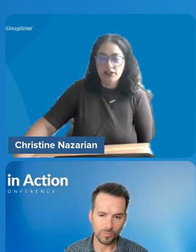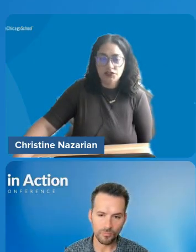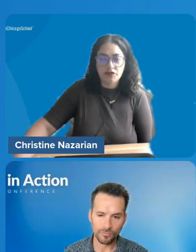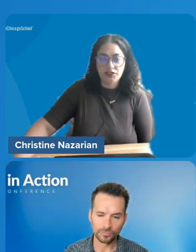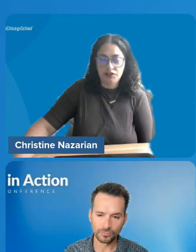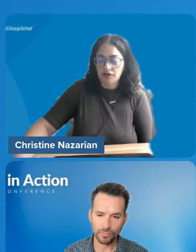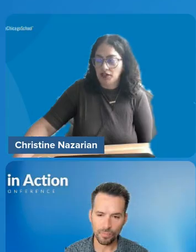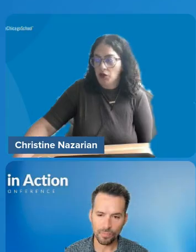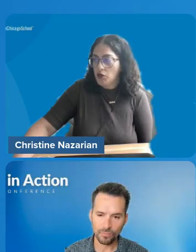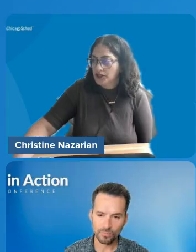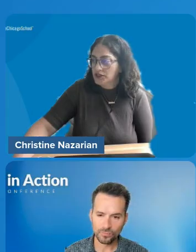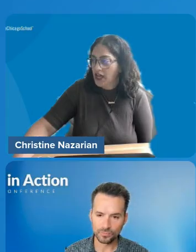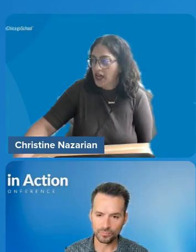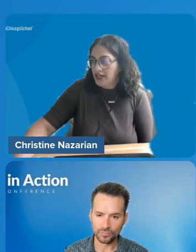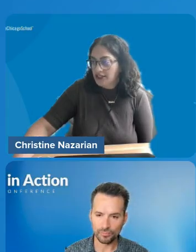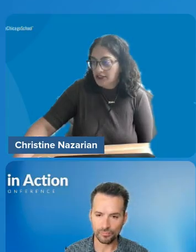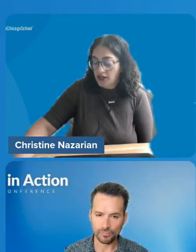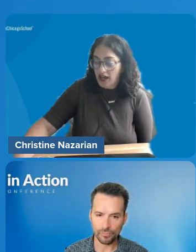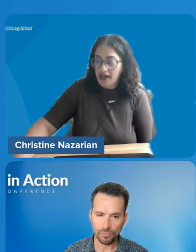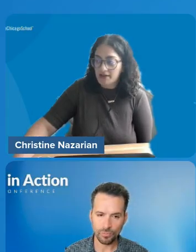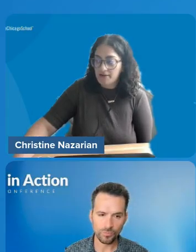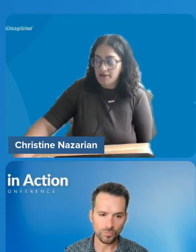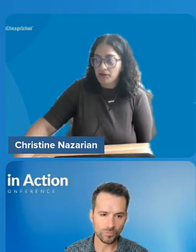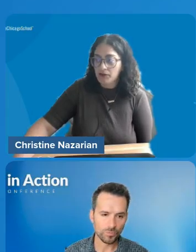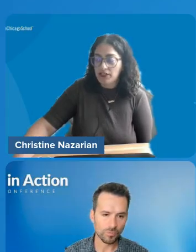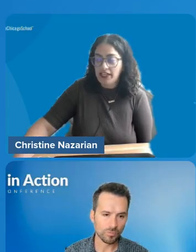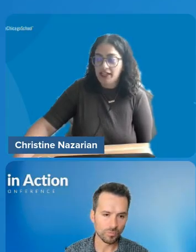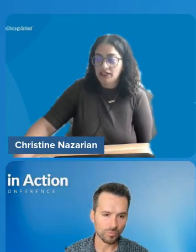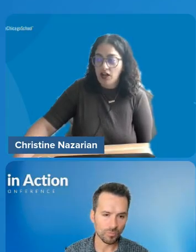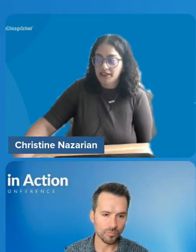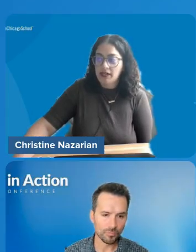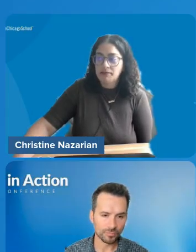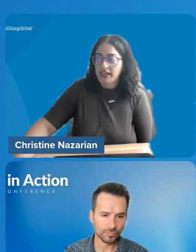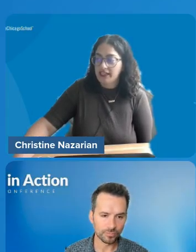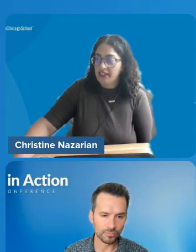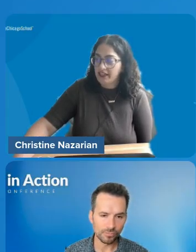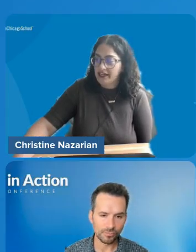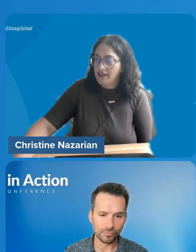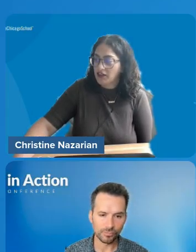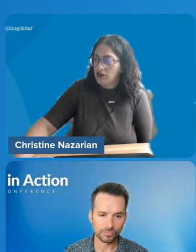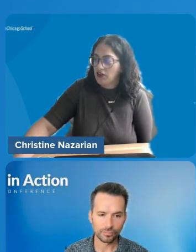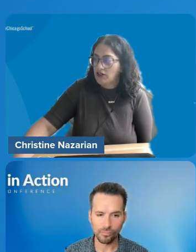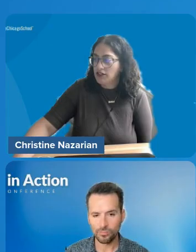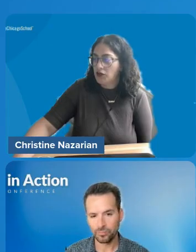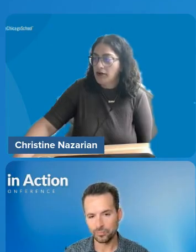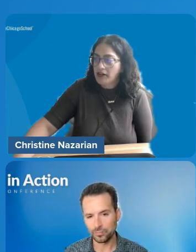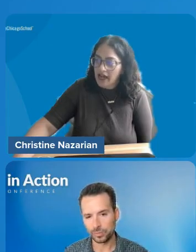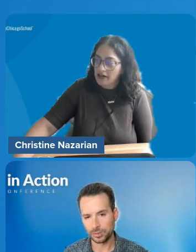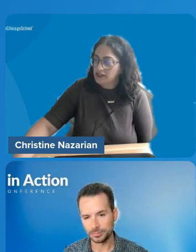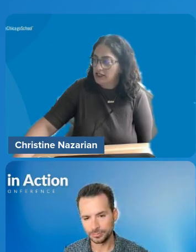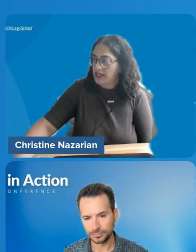So for different course related concepts like legal and ethical career counseling,